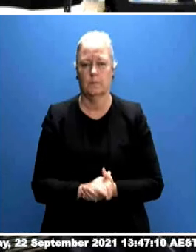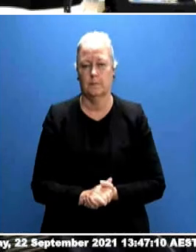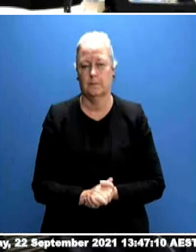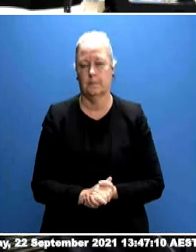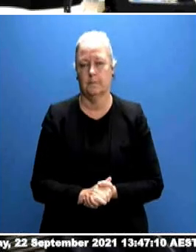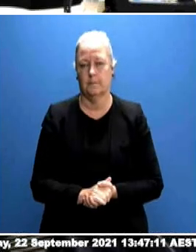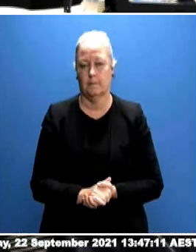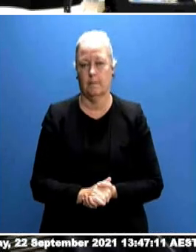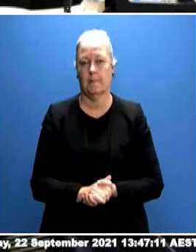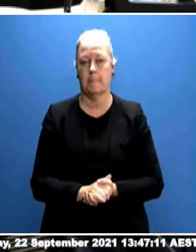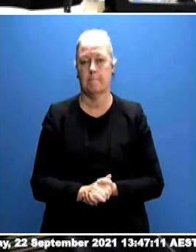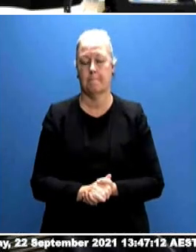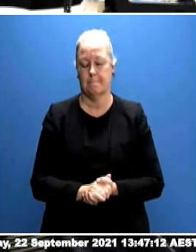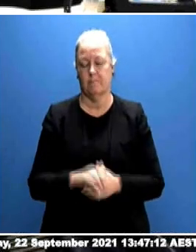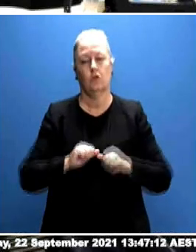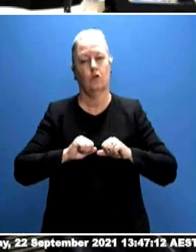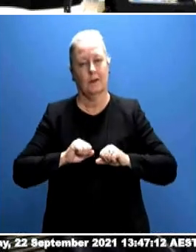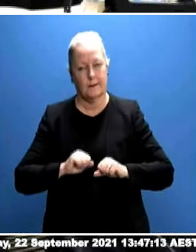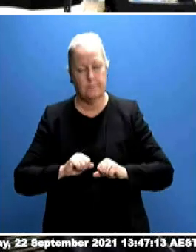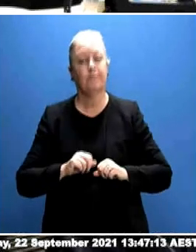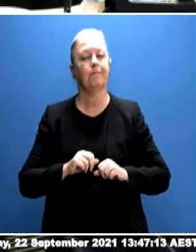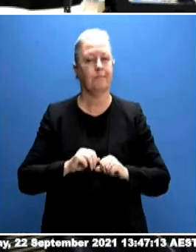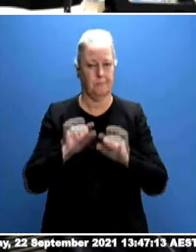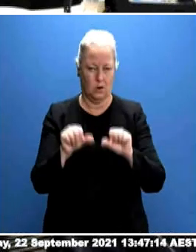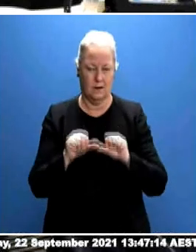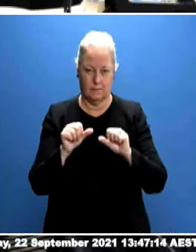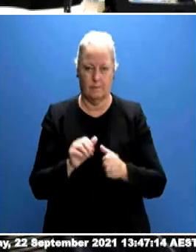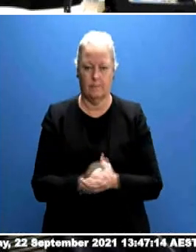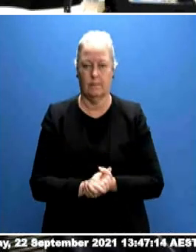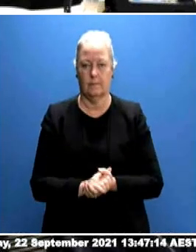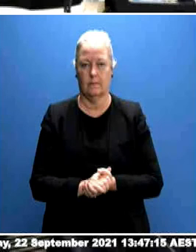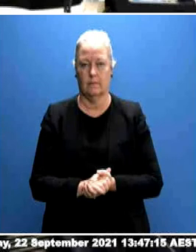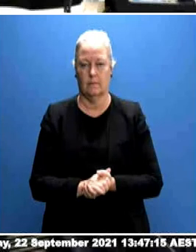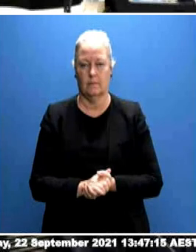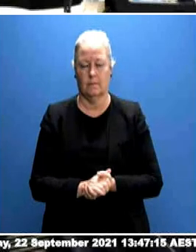Yes, the statement to which you've just referred can be